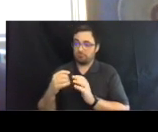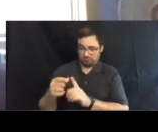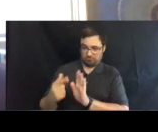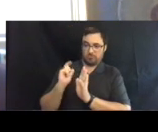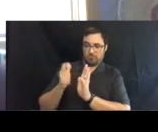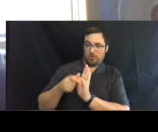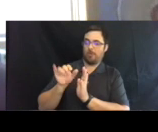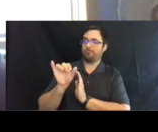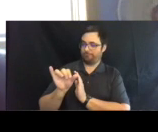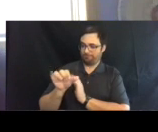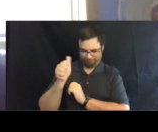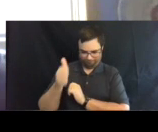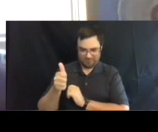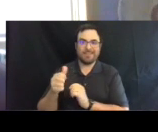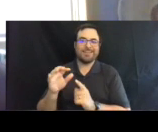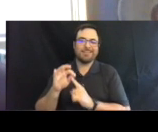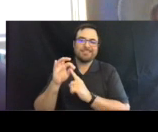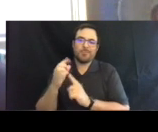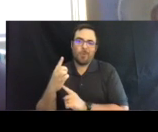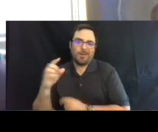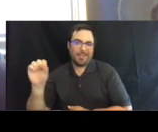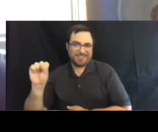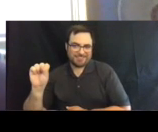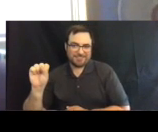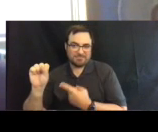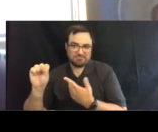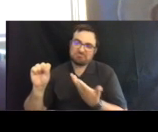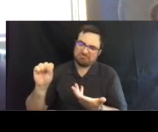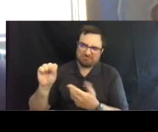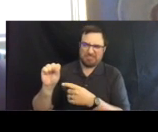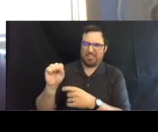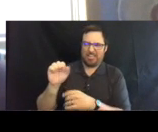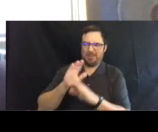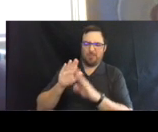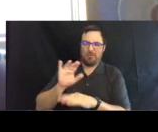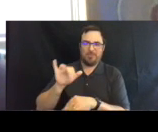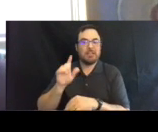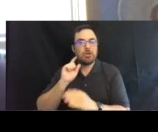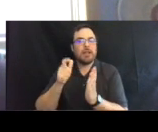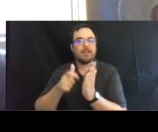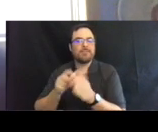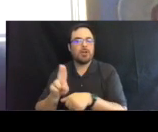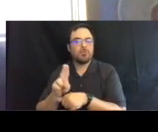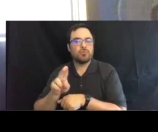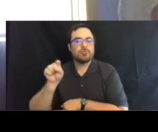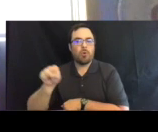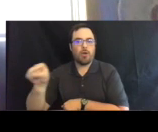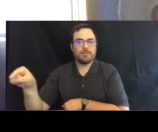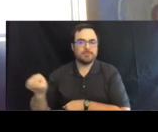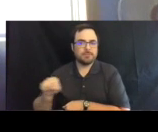except for us I'm not worried about that because he could identify it by pointing to it and it's not a developmentally